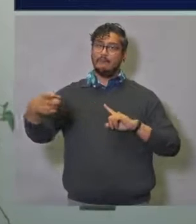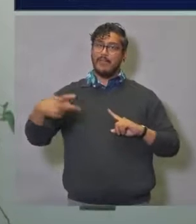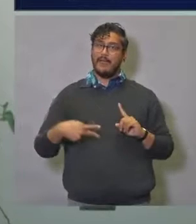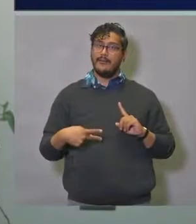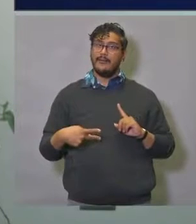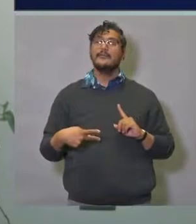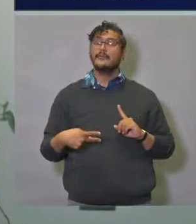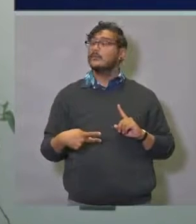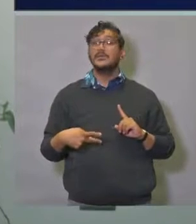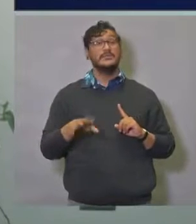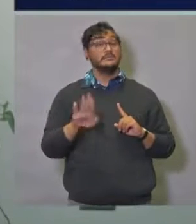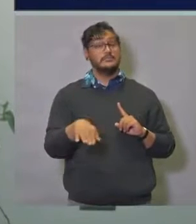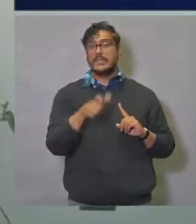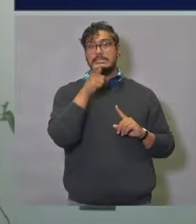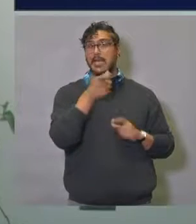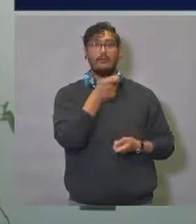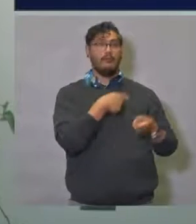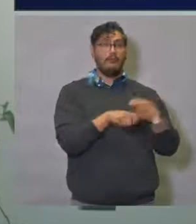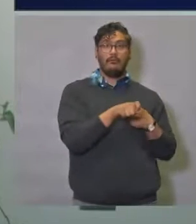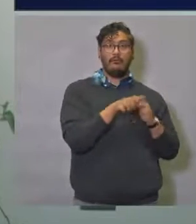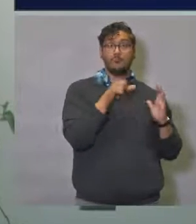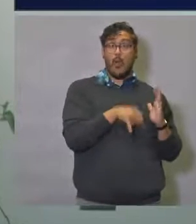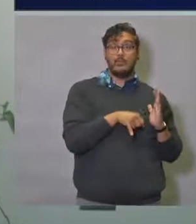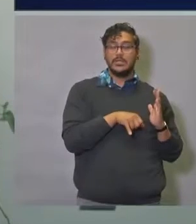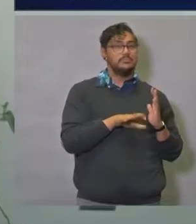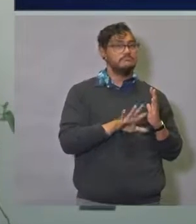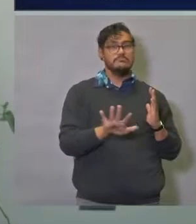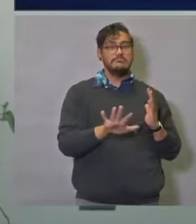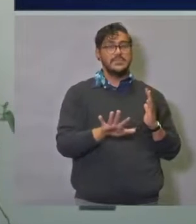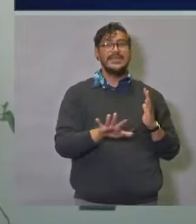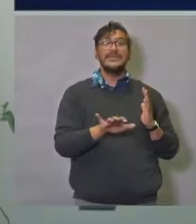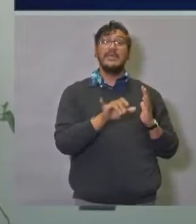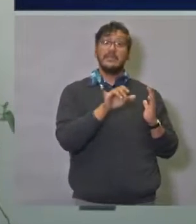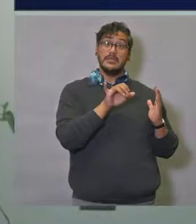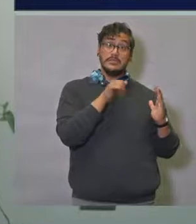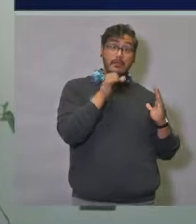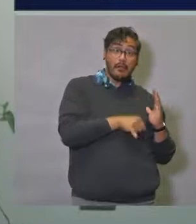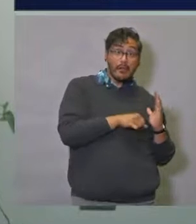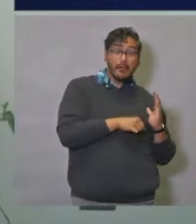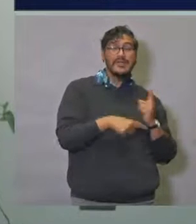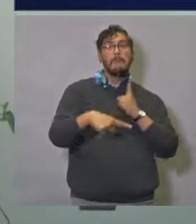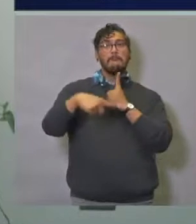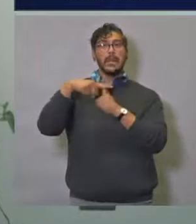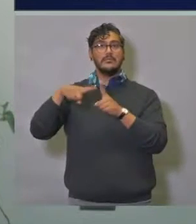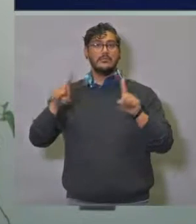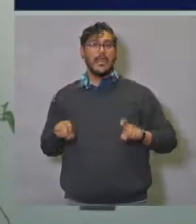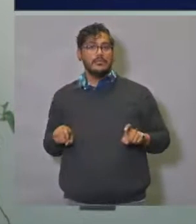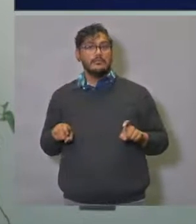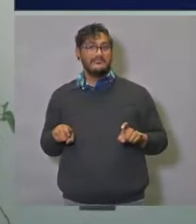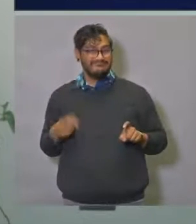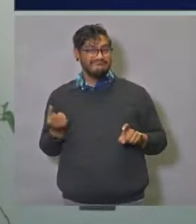INDIVIDUALS WITH CLOSE PROXIMATE HE, OR ATTENDED GATHERINGS, PLEASE GET TESTED UPON RETURN.